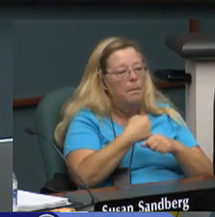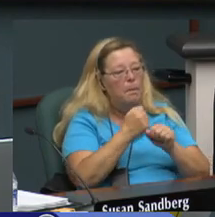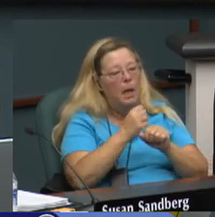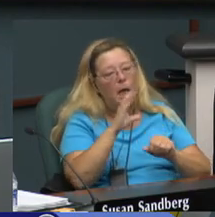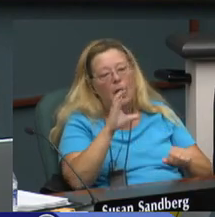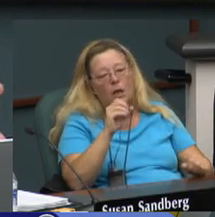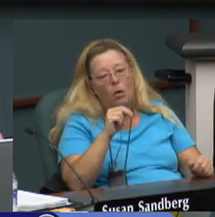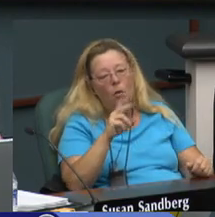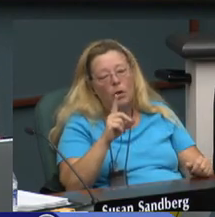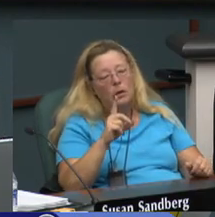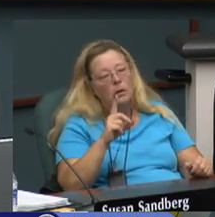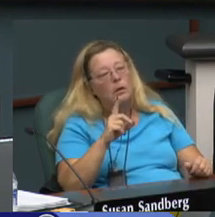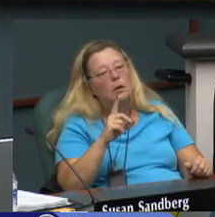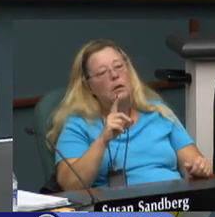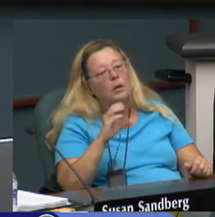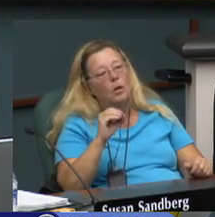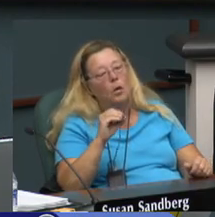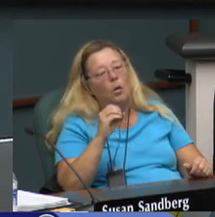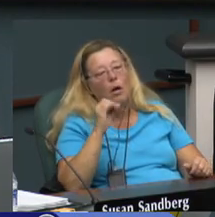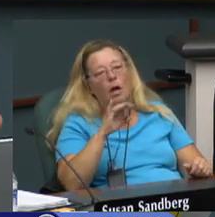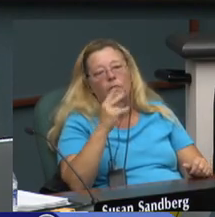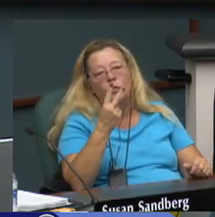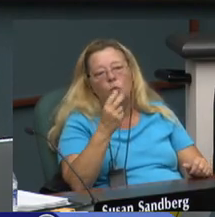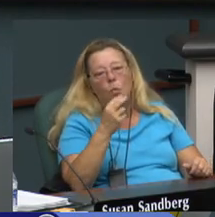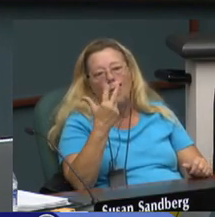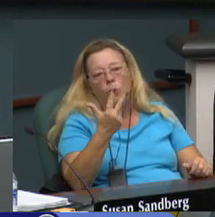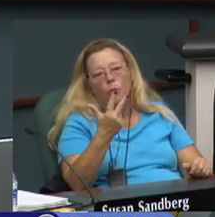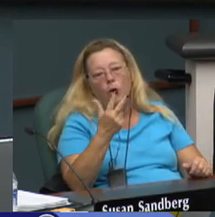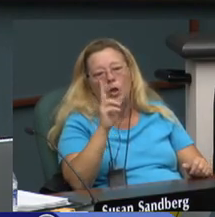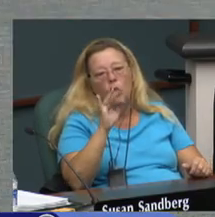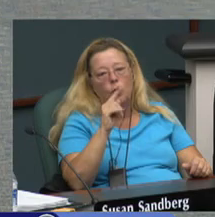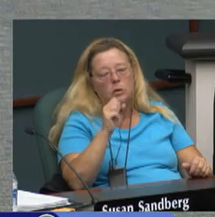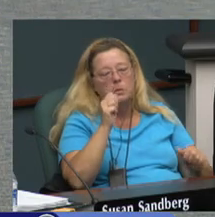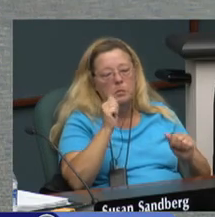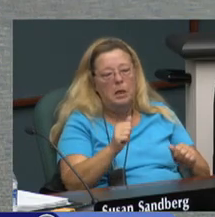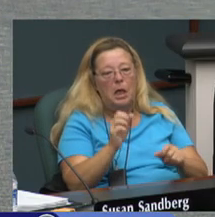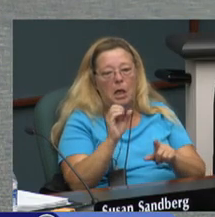or four units and those could be separately owned yes do we know if it's